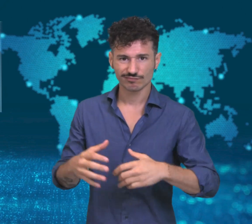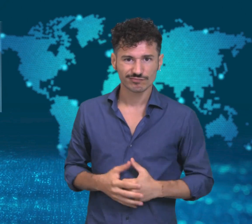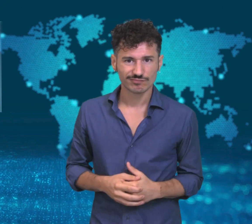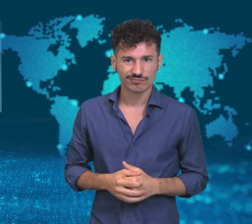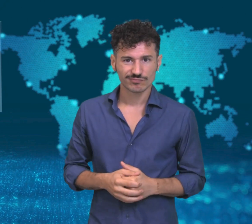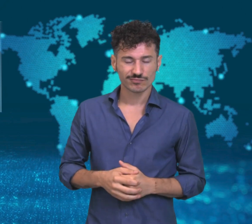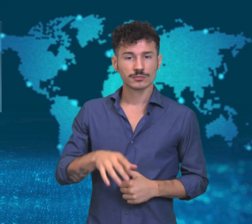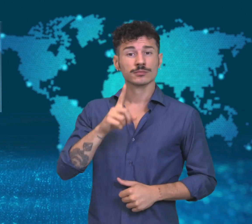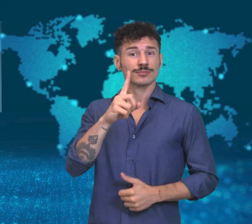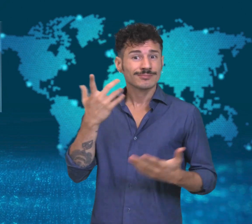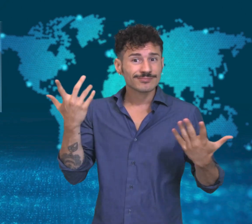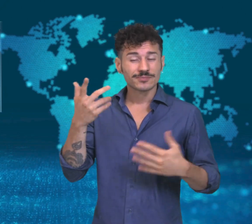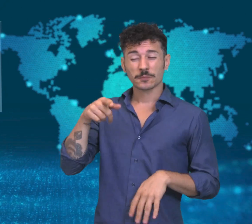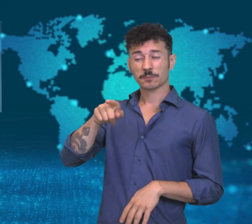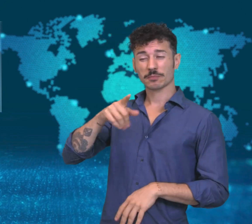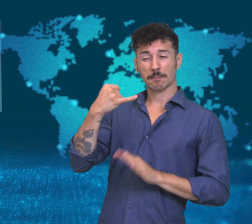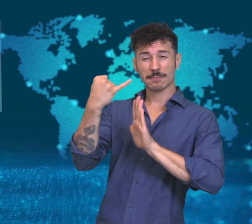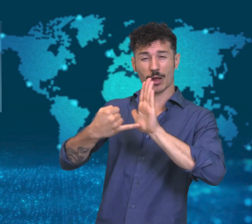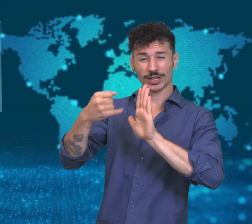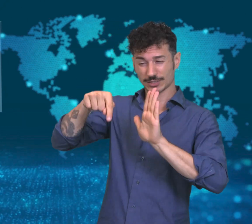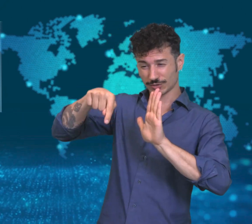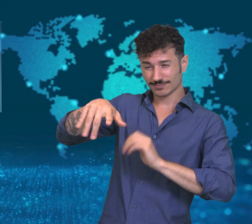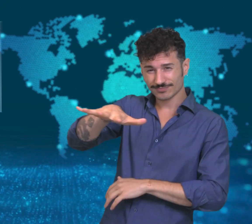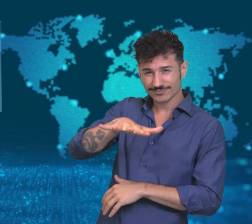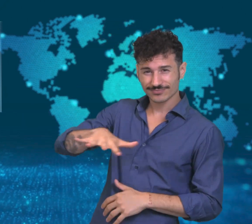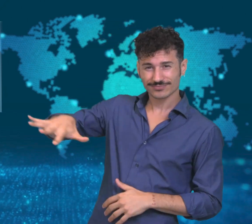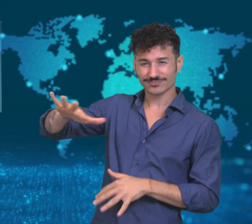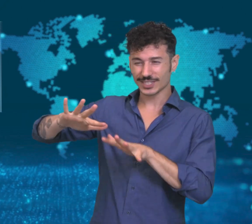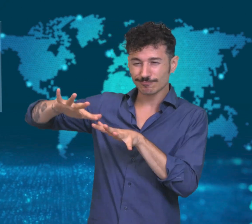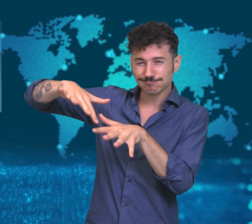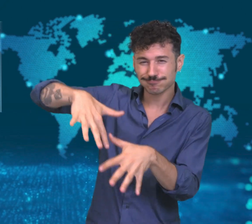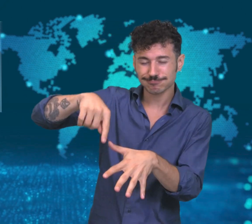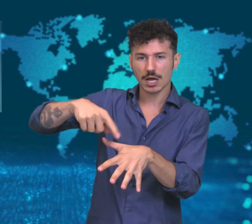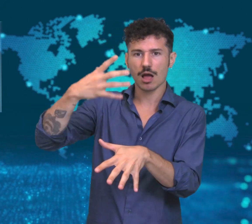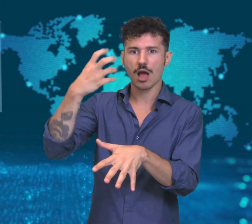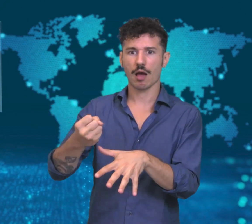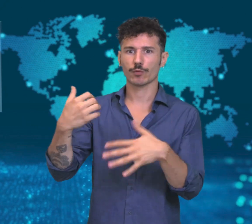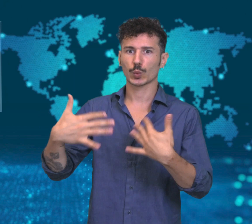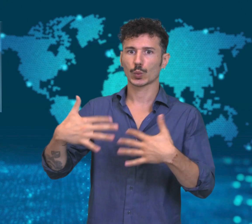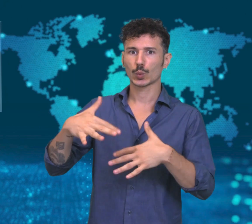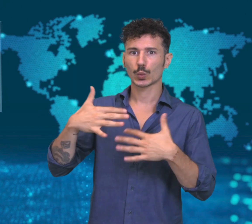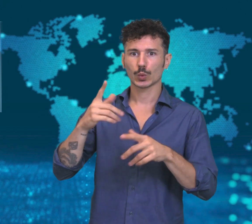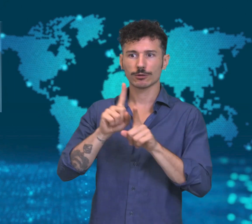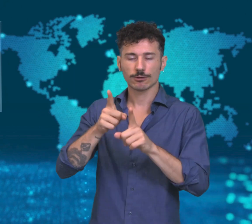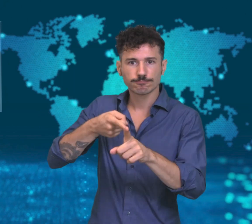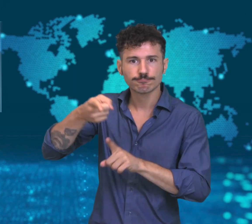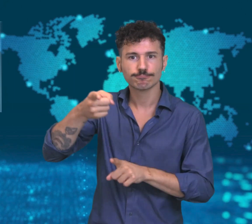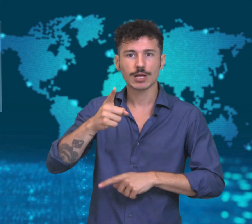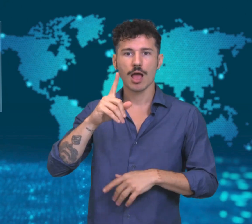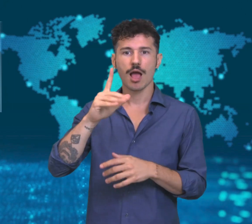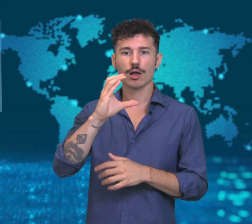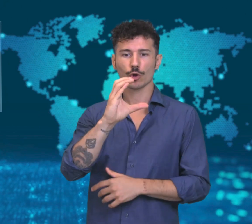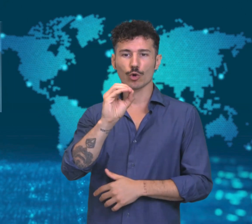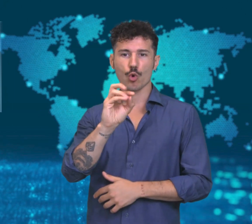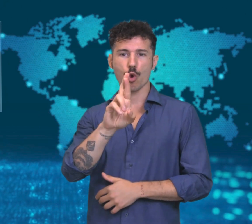The ship is in a marine park that contains delicate coral reefs and